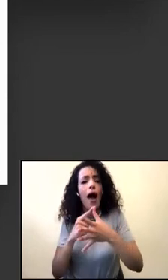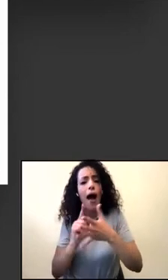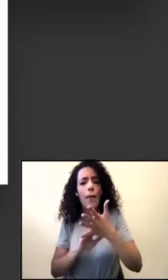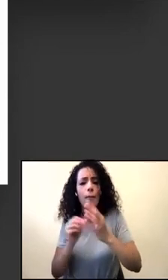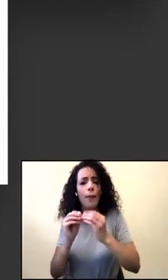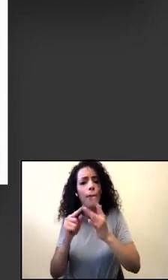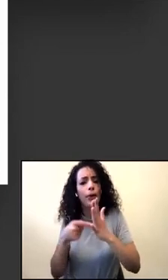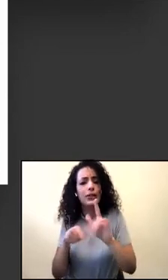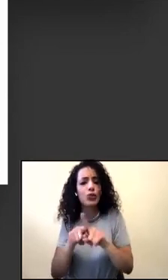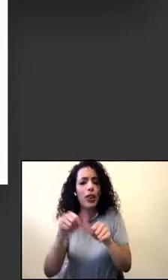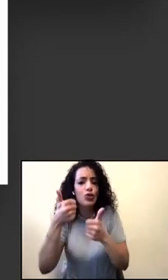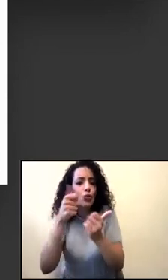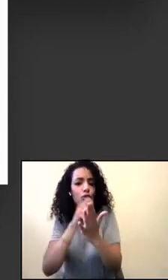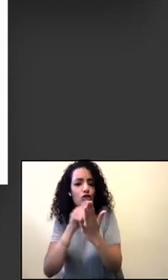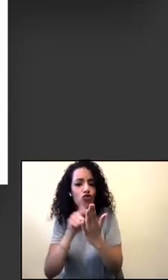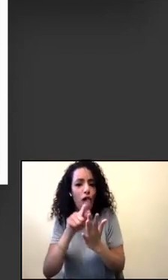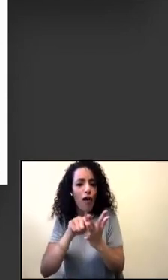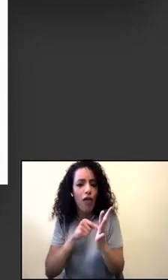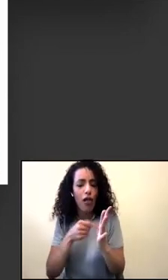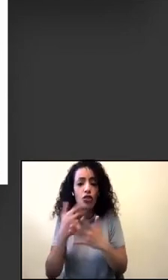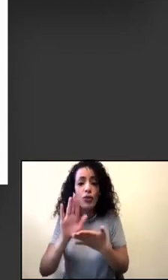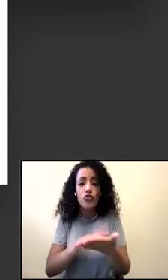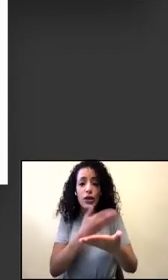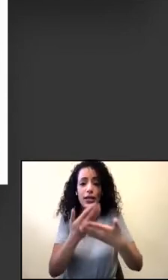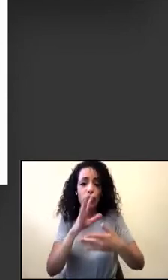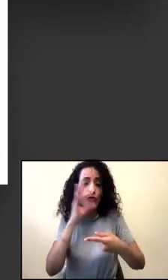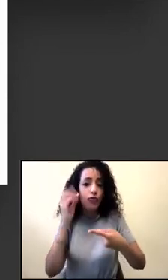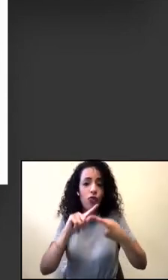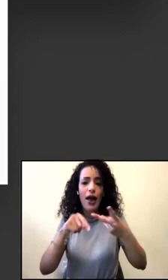and has been translated into French, Swahili, Somali, Spanish, and Portuguese.